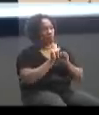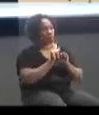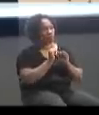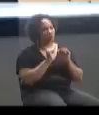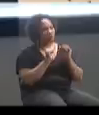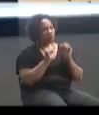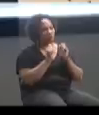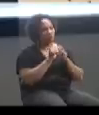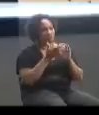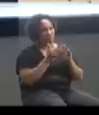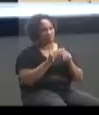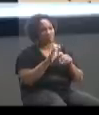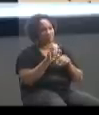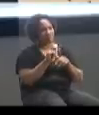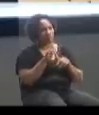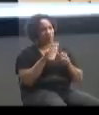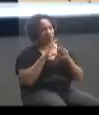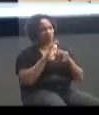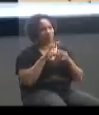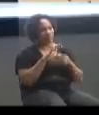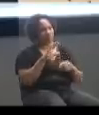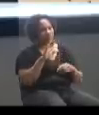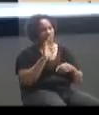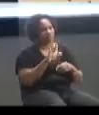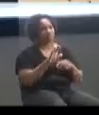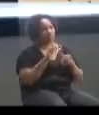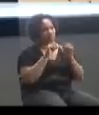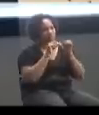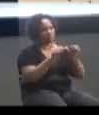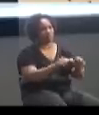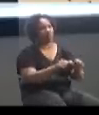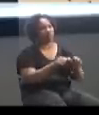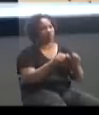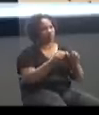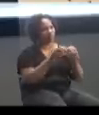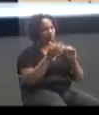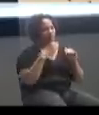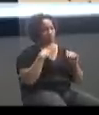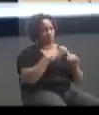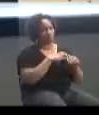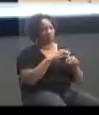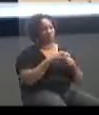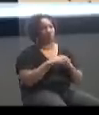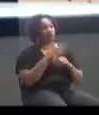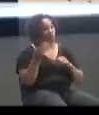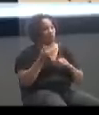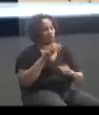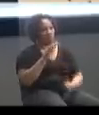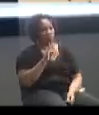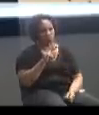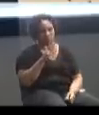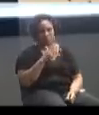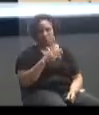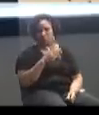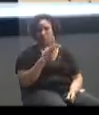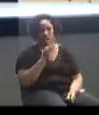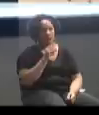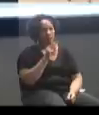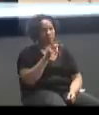WITH THE CITY ON ITS SUSTAINABILITY STEERING